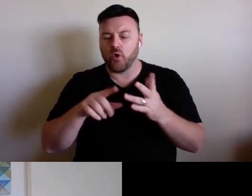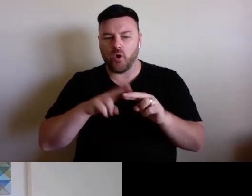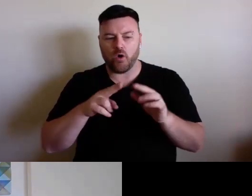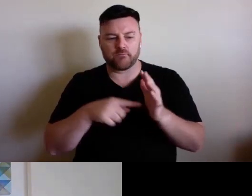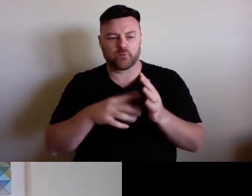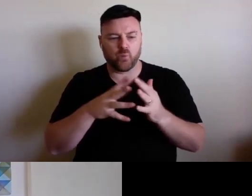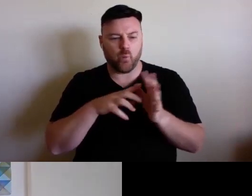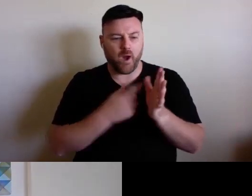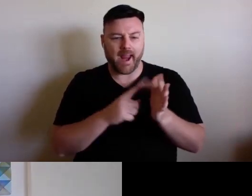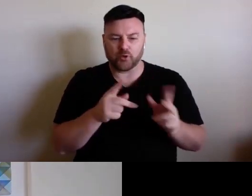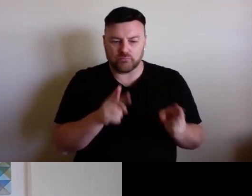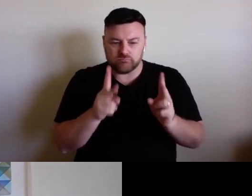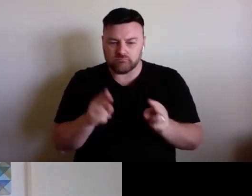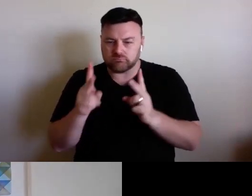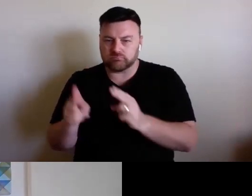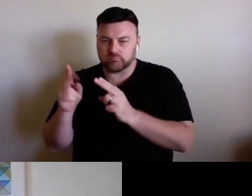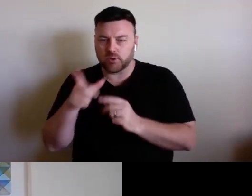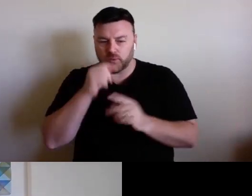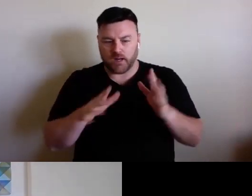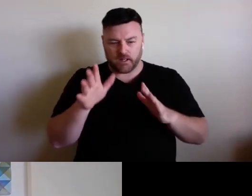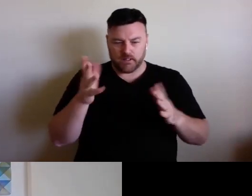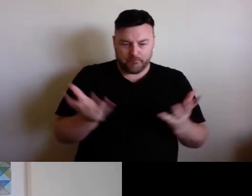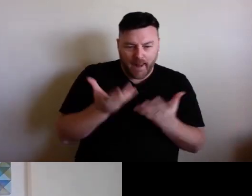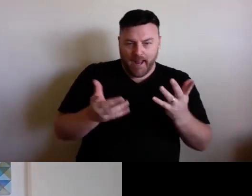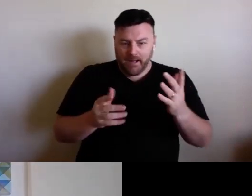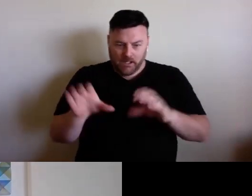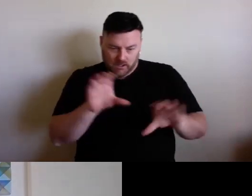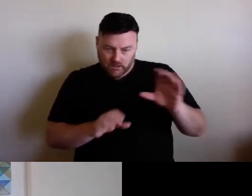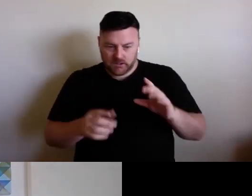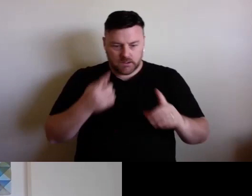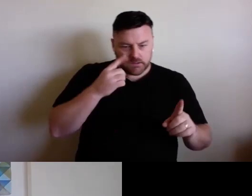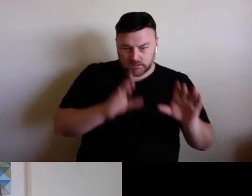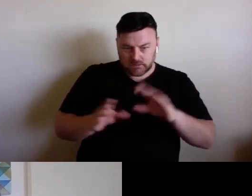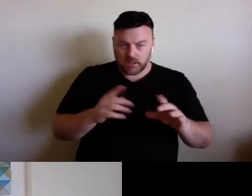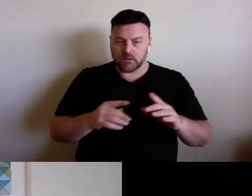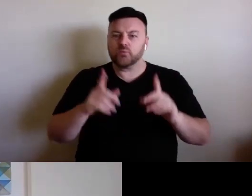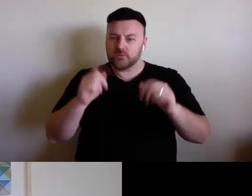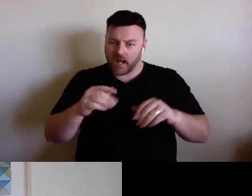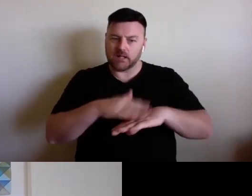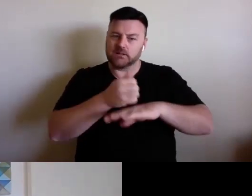just get things out there. Obviously because you get all this amazing data and analytics from the internet, you can are fine from